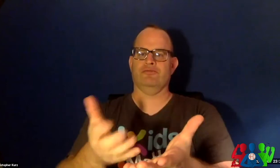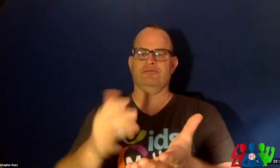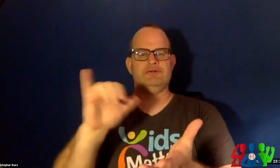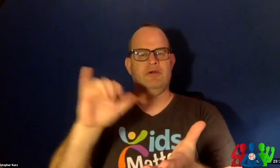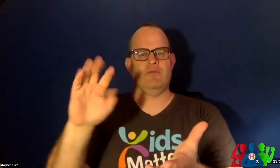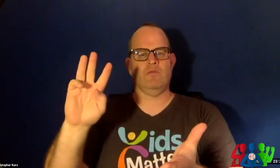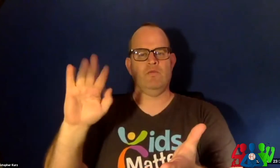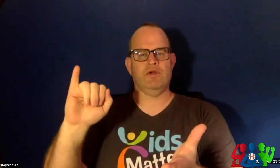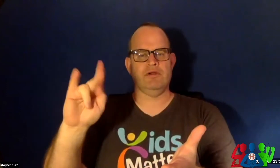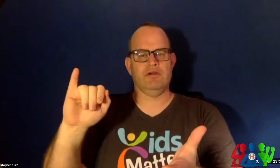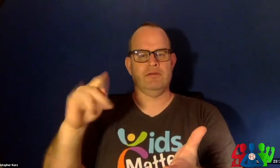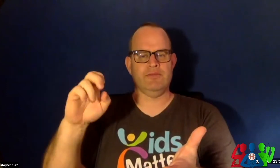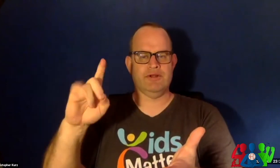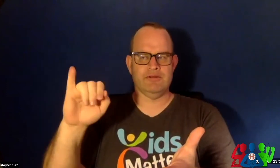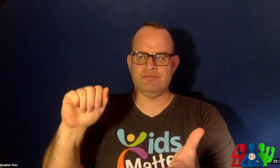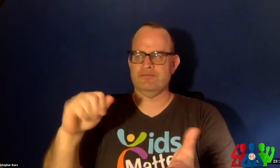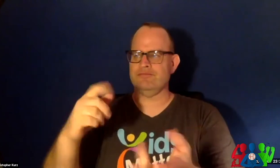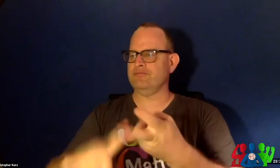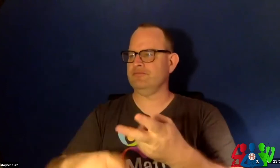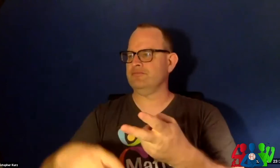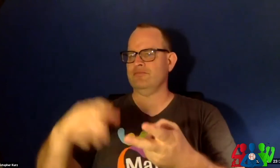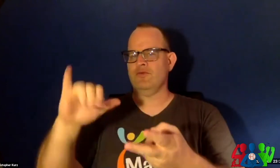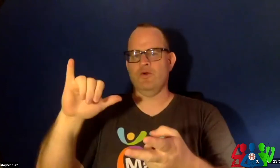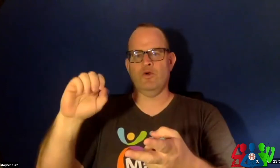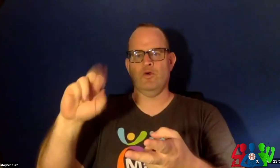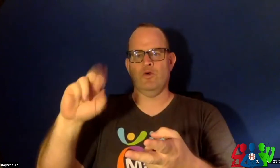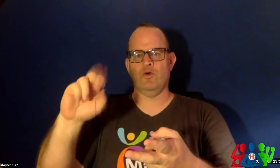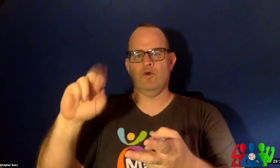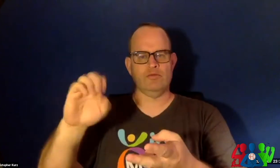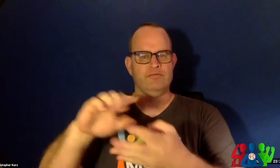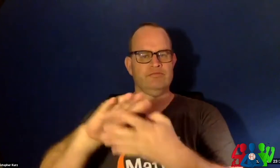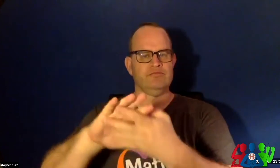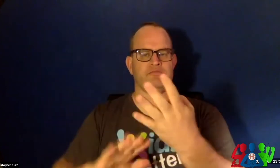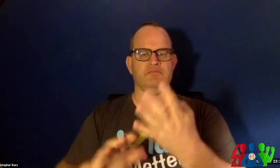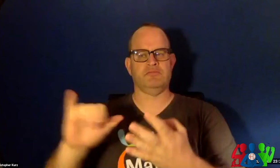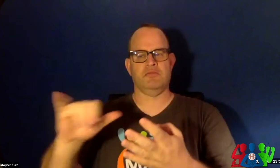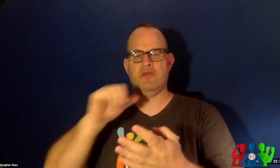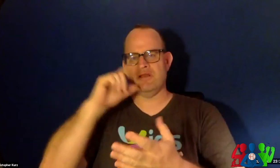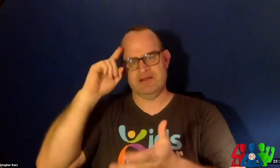This means that the software should not be sold.